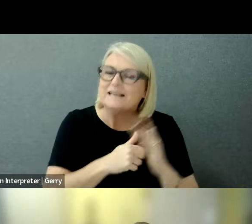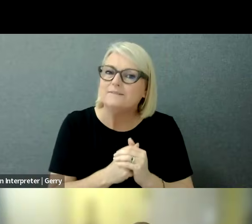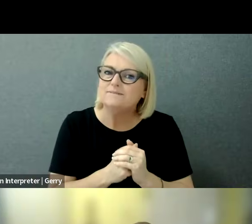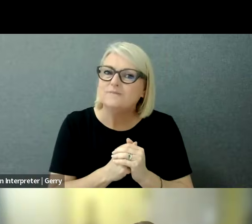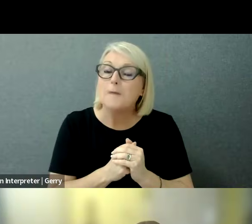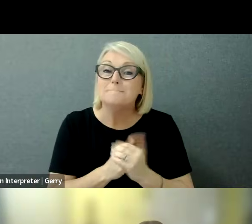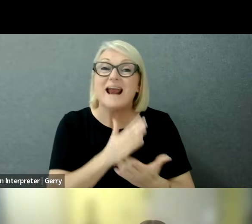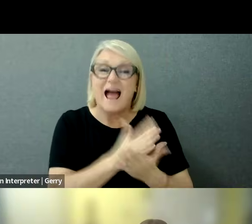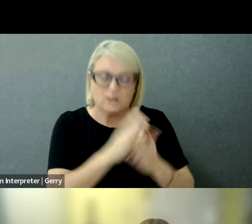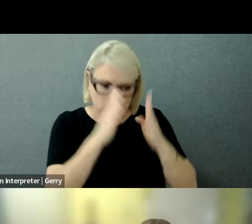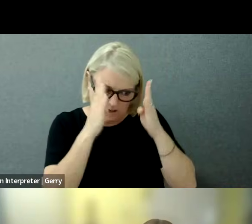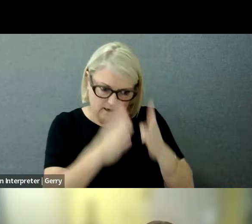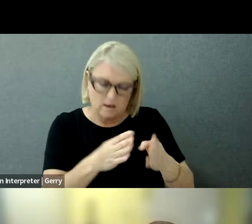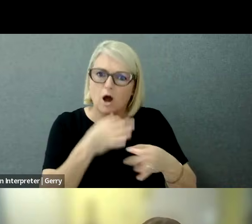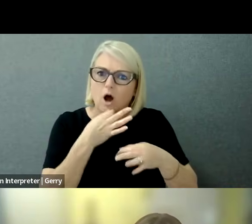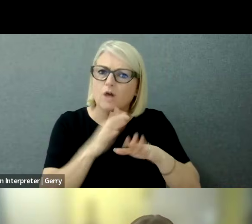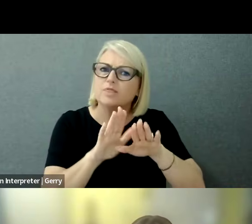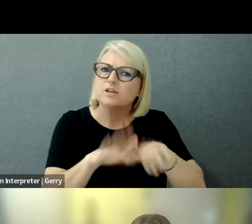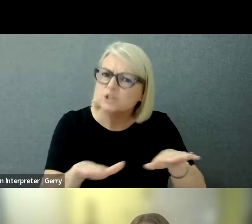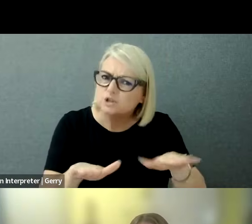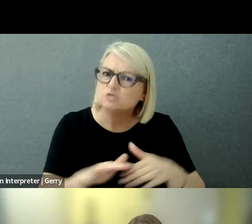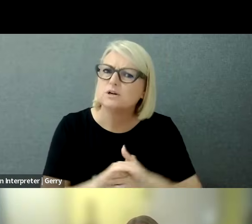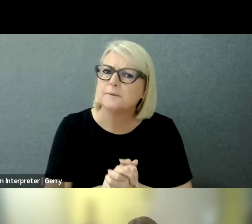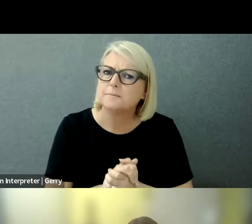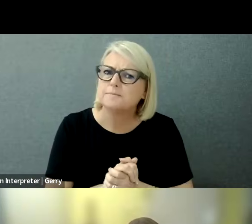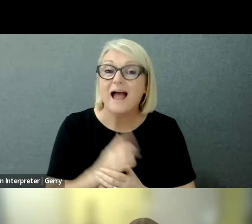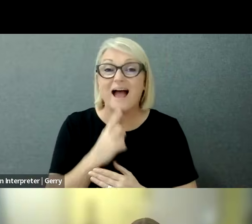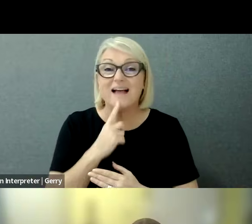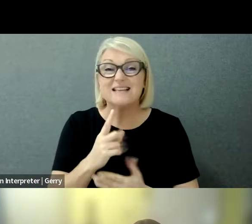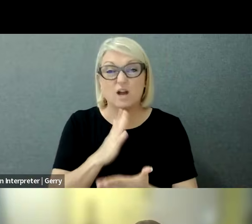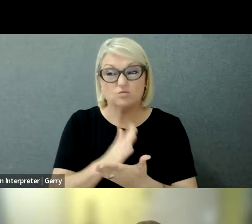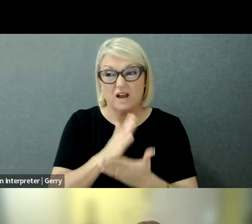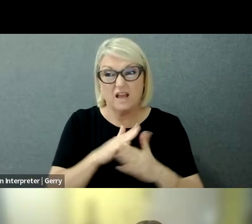children. And there was a real discussion around how unfriendly universal settings can be to kind